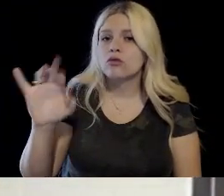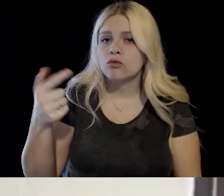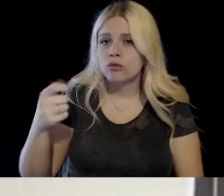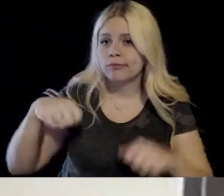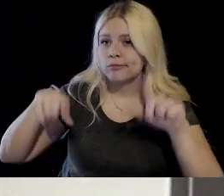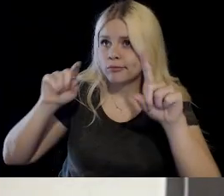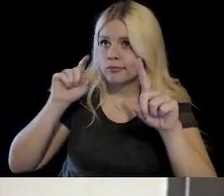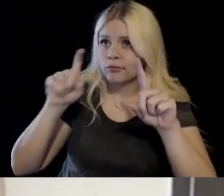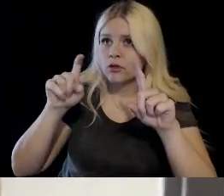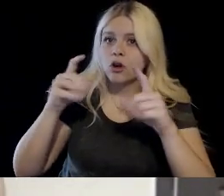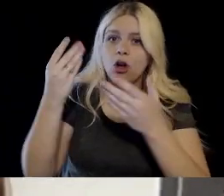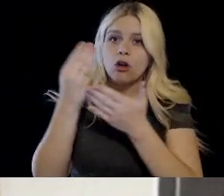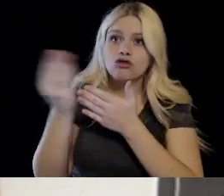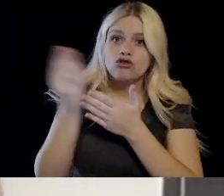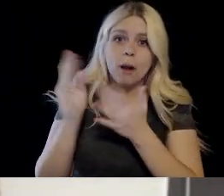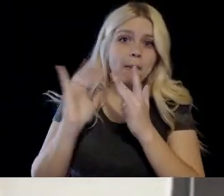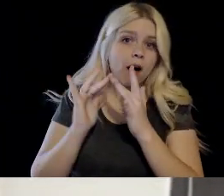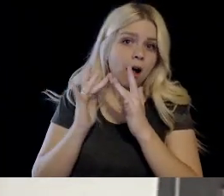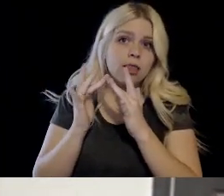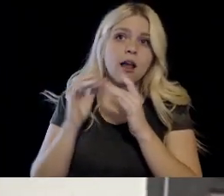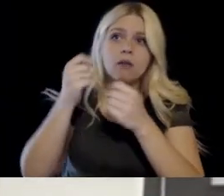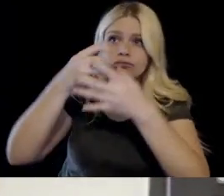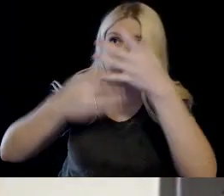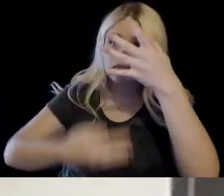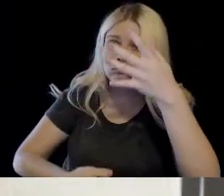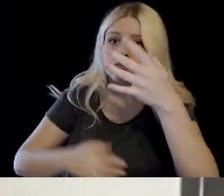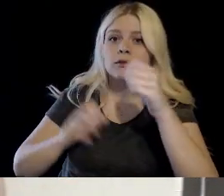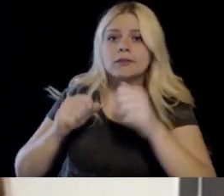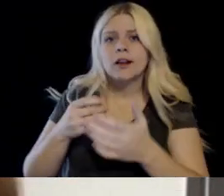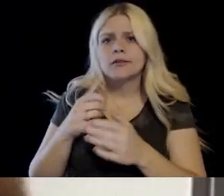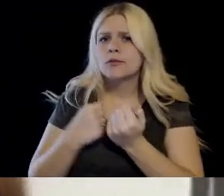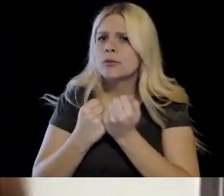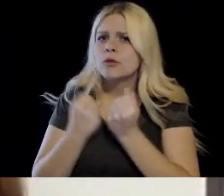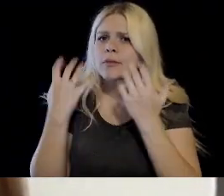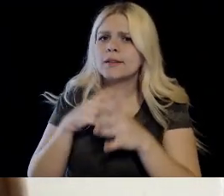you can support your zoo. We've been closed since March 17th. Normally this time of year